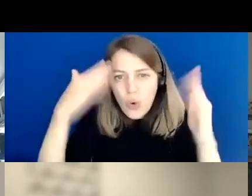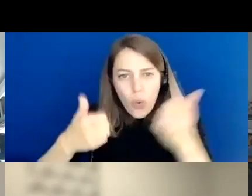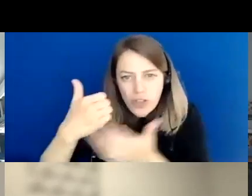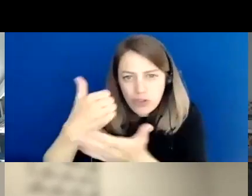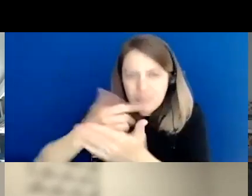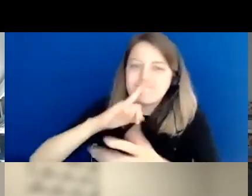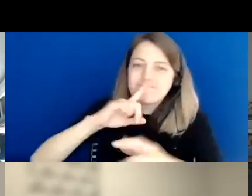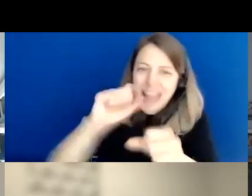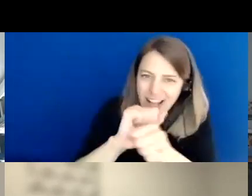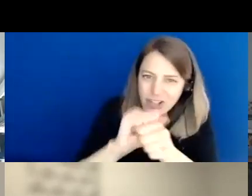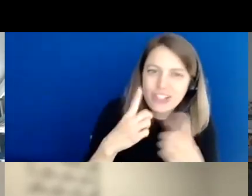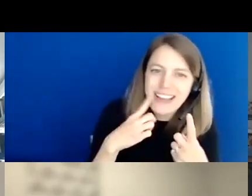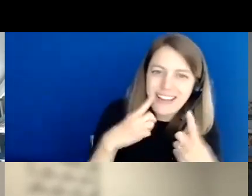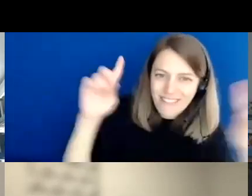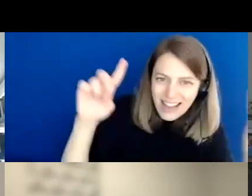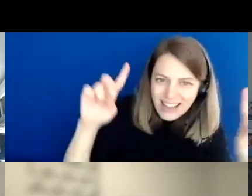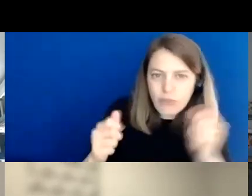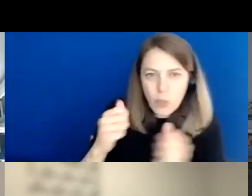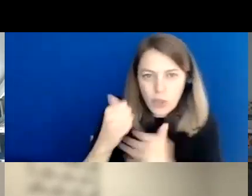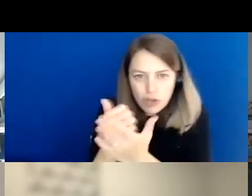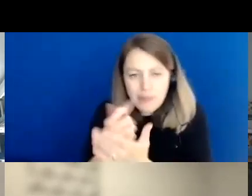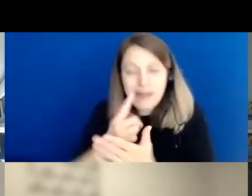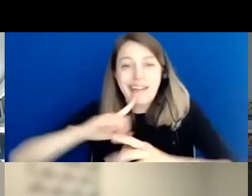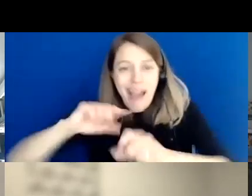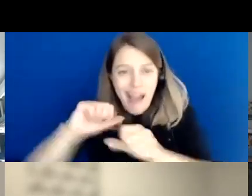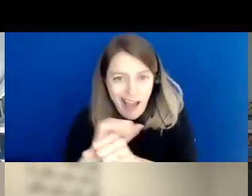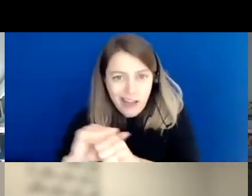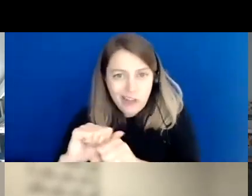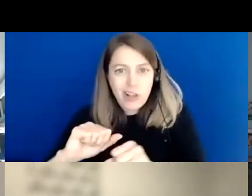what treatments actually acknowledge their children's dignity.